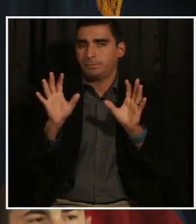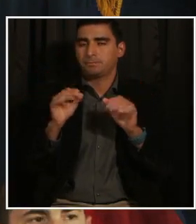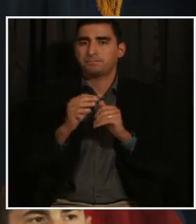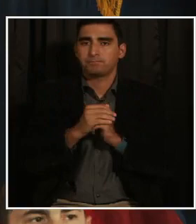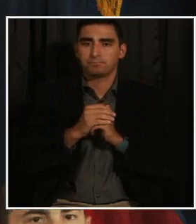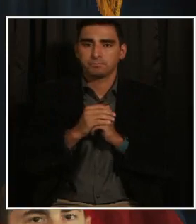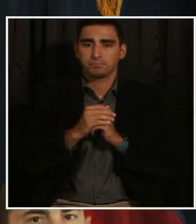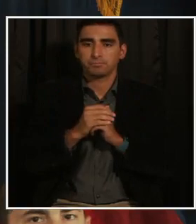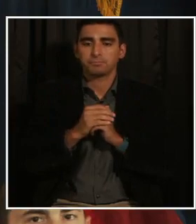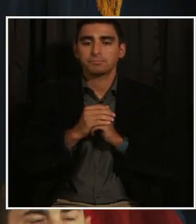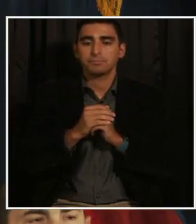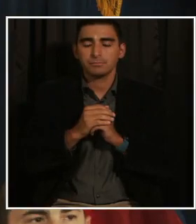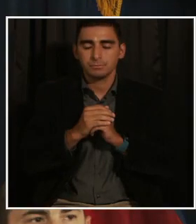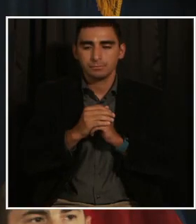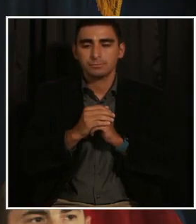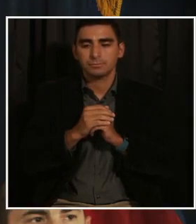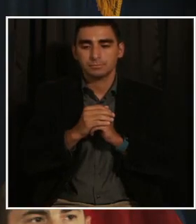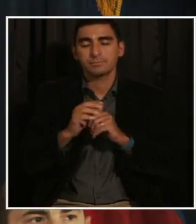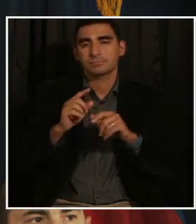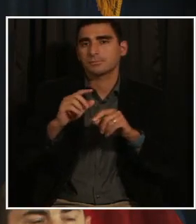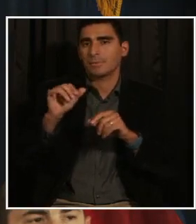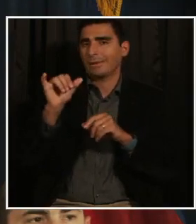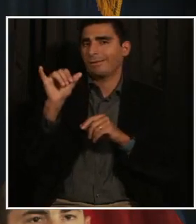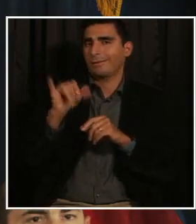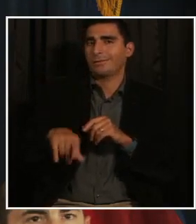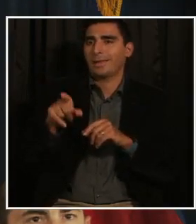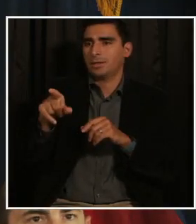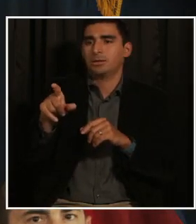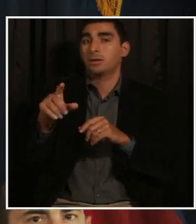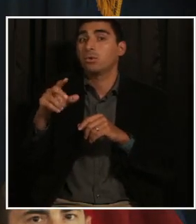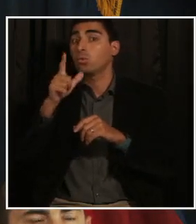but that is that would be done through the u.s department of labor that's not something that